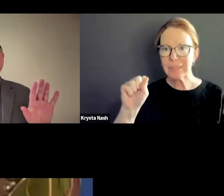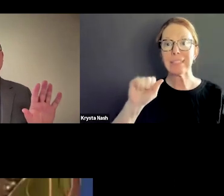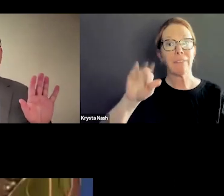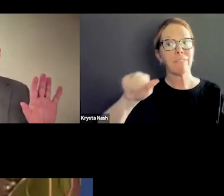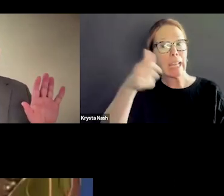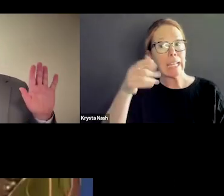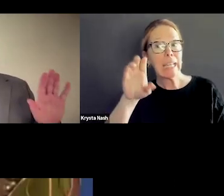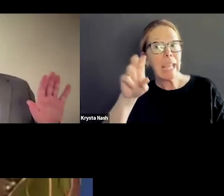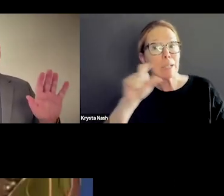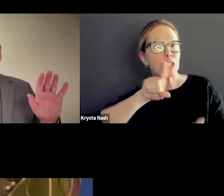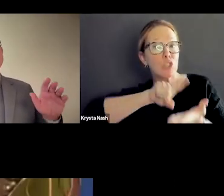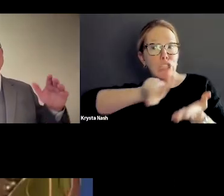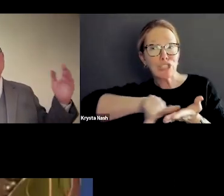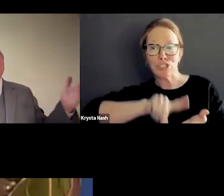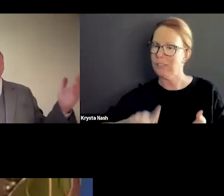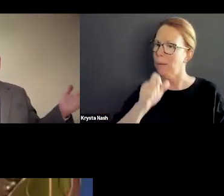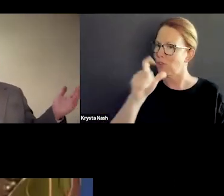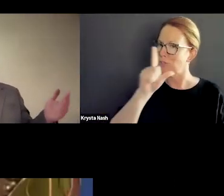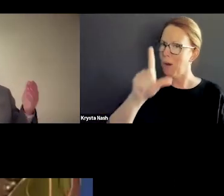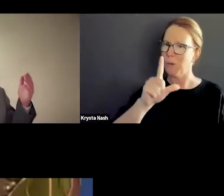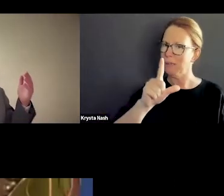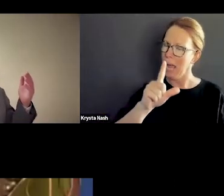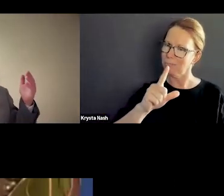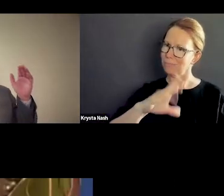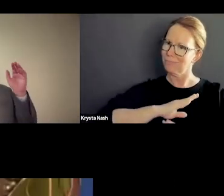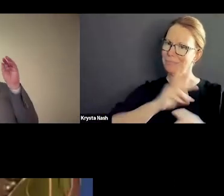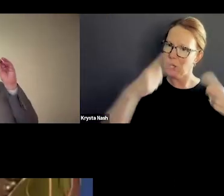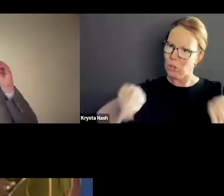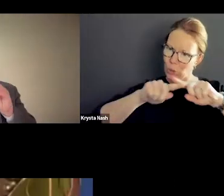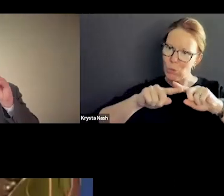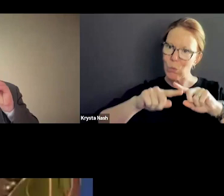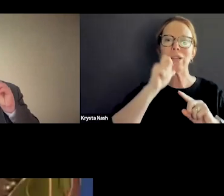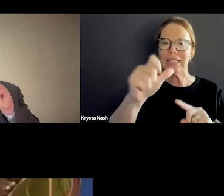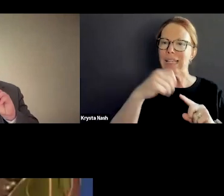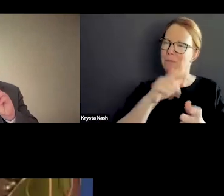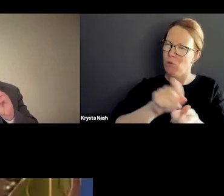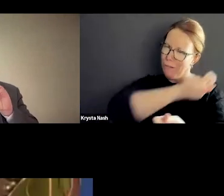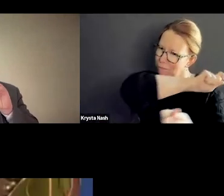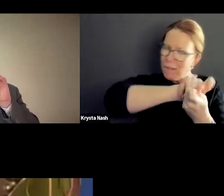I will probably not appease you in a way that will make you very happy, because we did not have a refined measure of cannabis use.